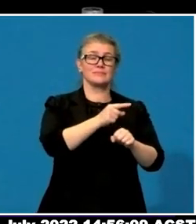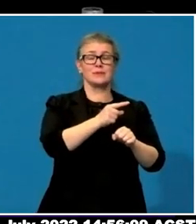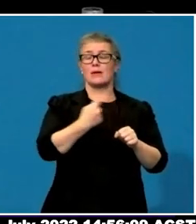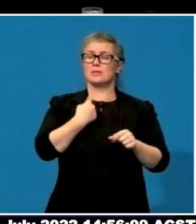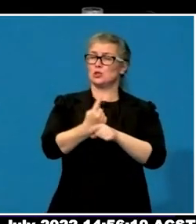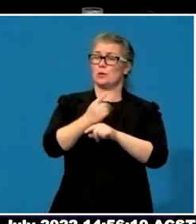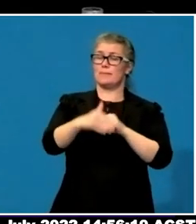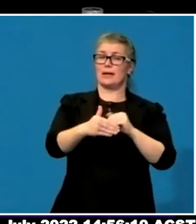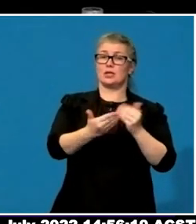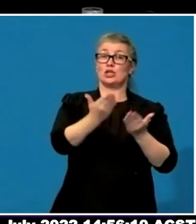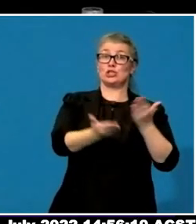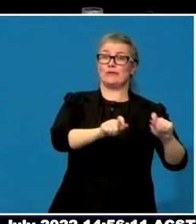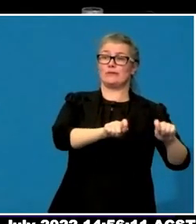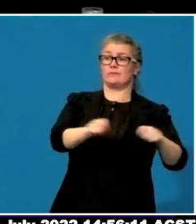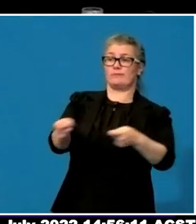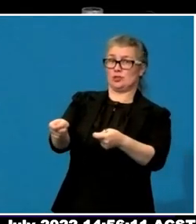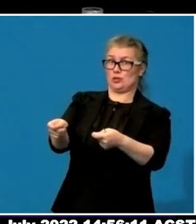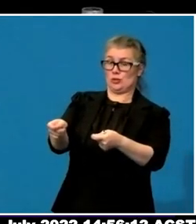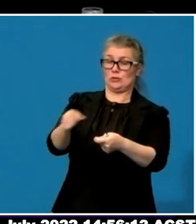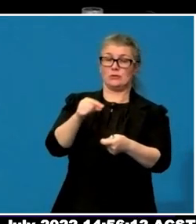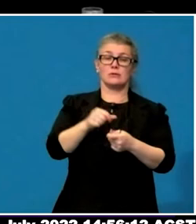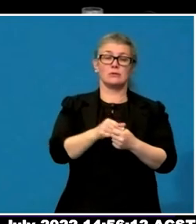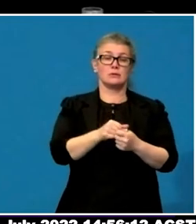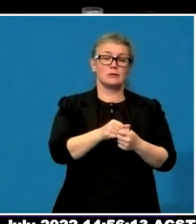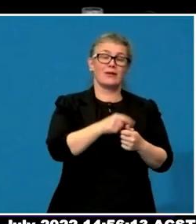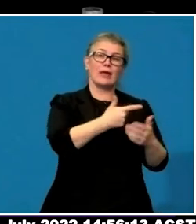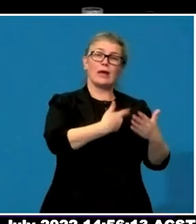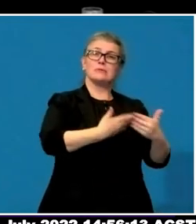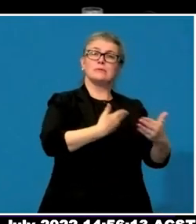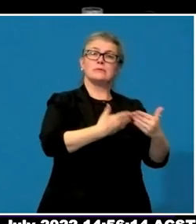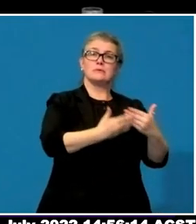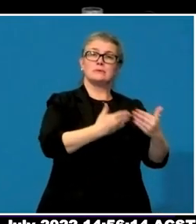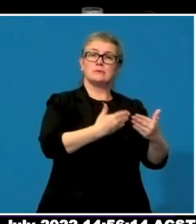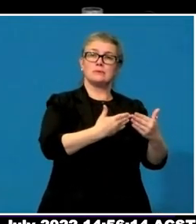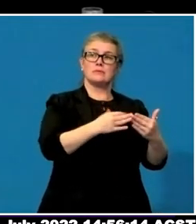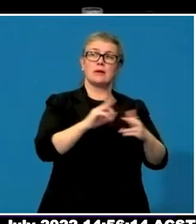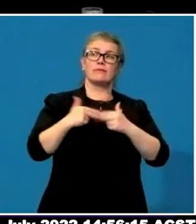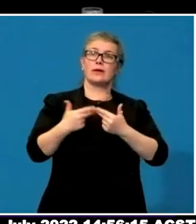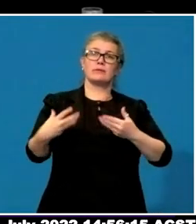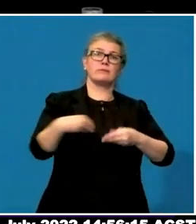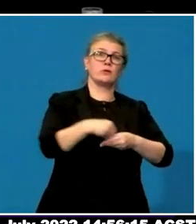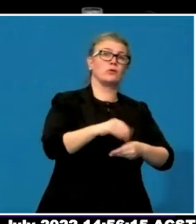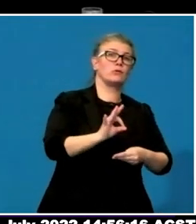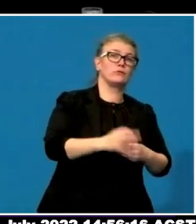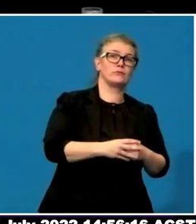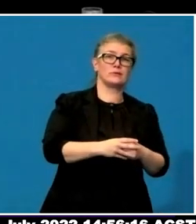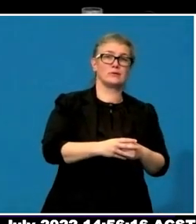So if we are talking about services in our local community, ideally, what would be the better approach, in your view?